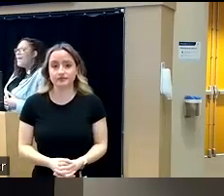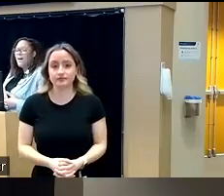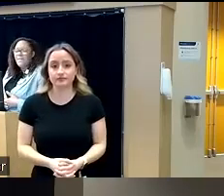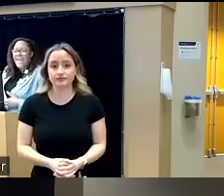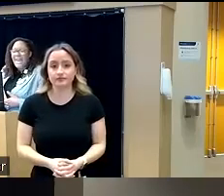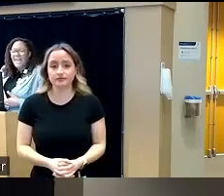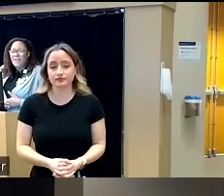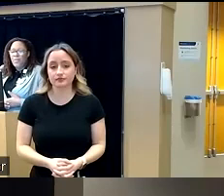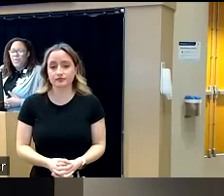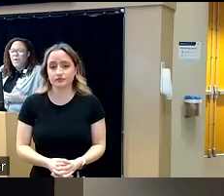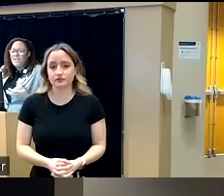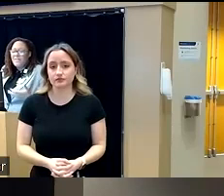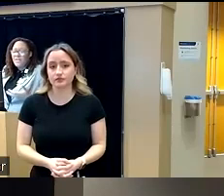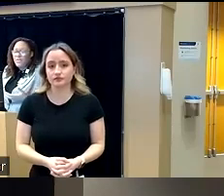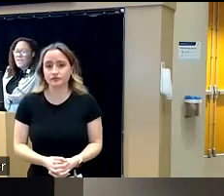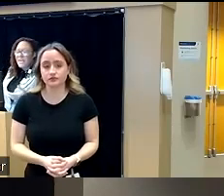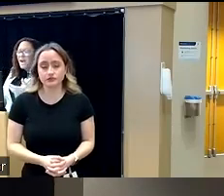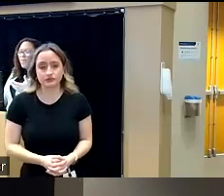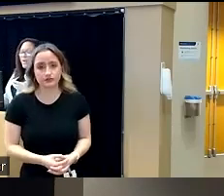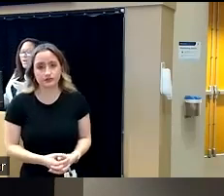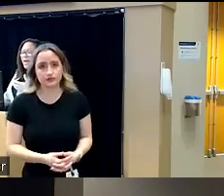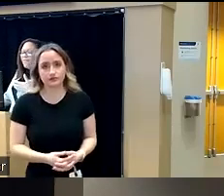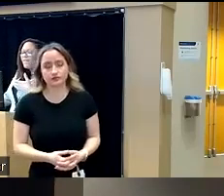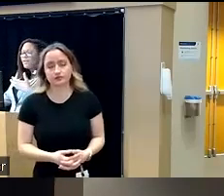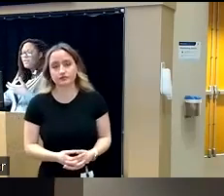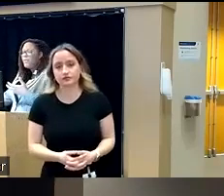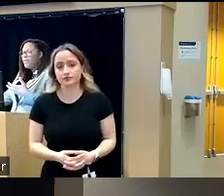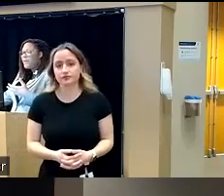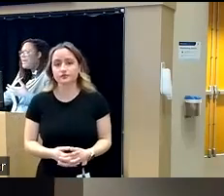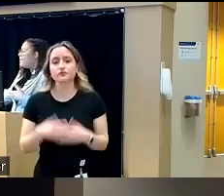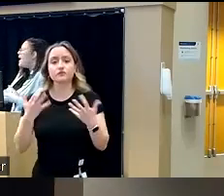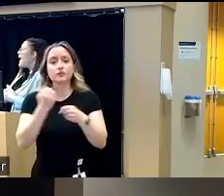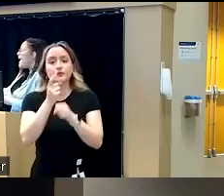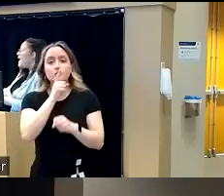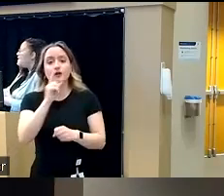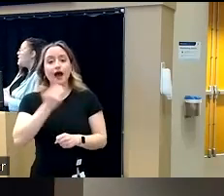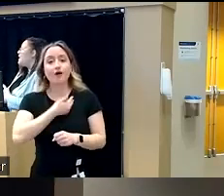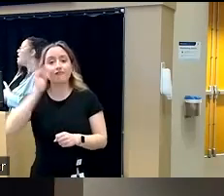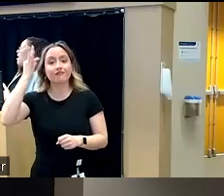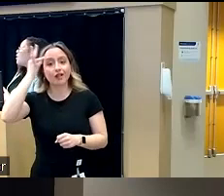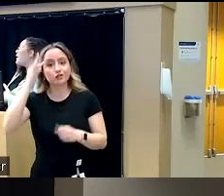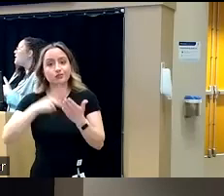and we want to make sure that our fellowship program and the ongoing